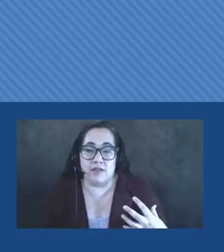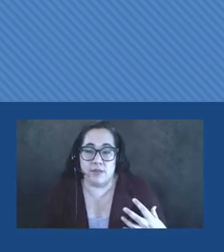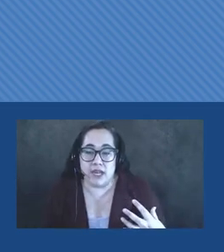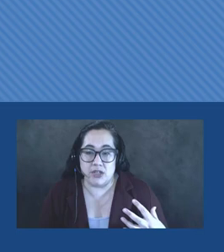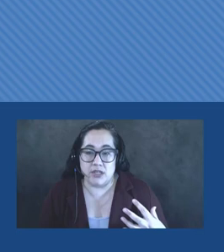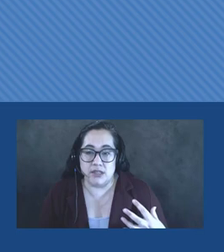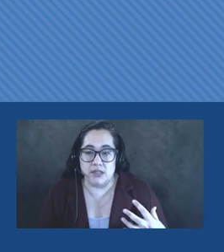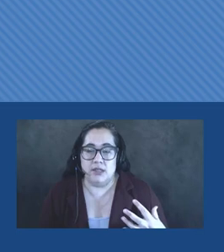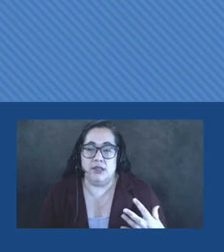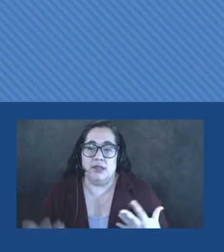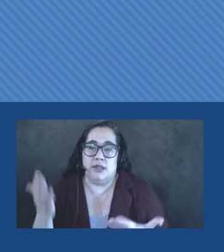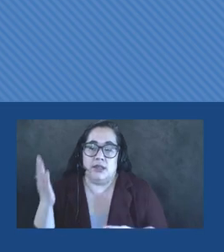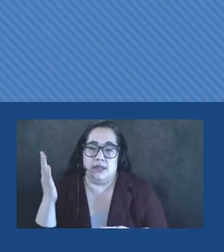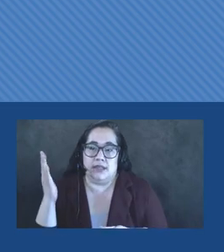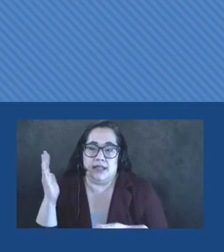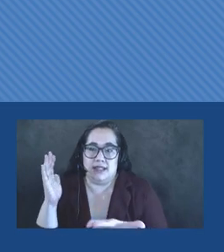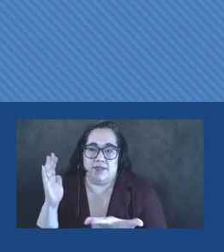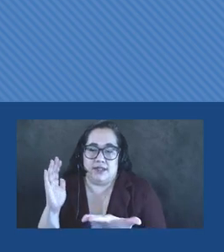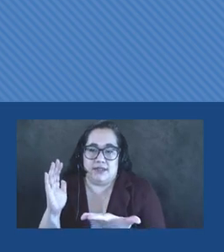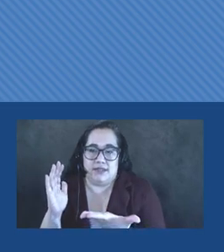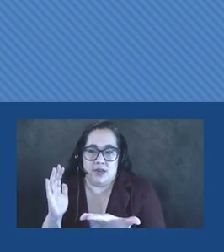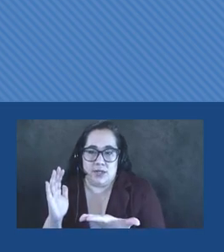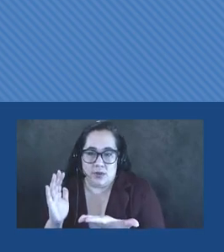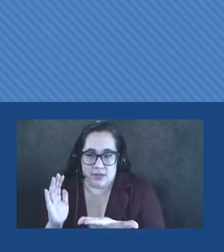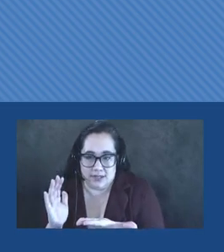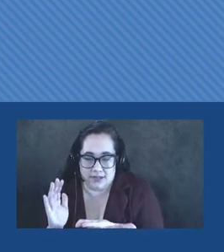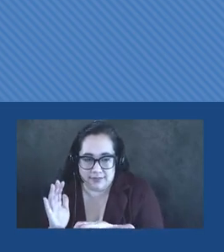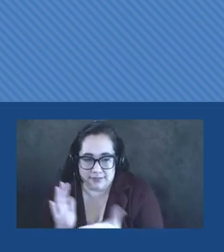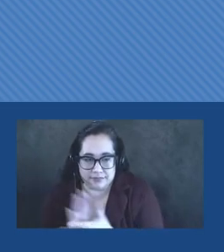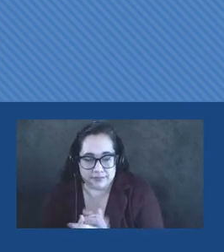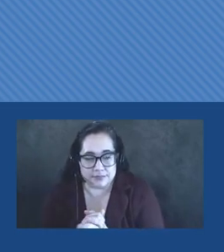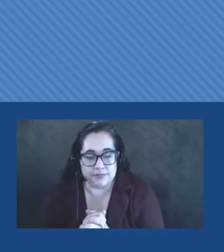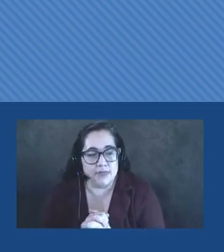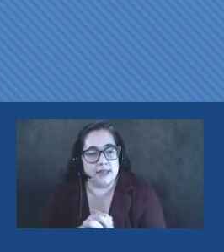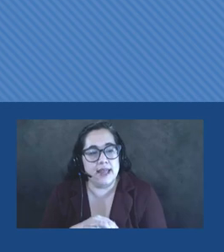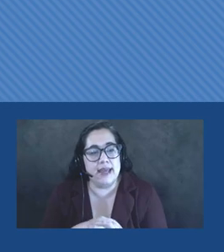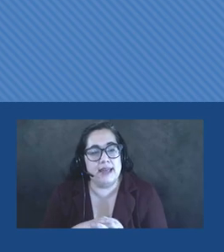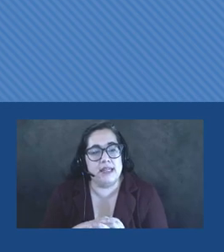information. The less of it that you can hold. And